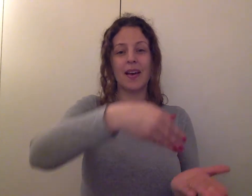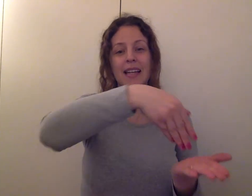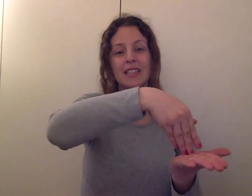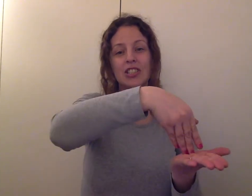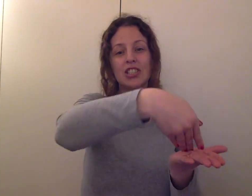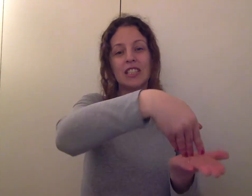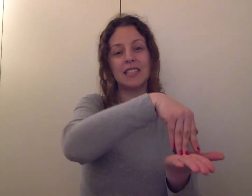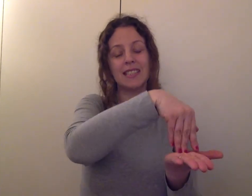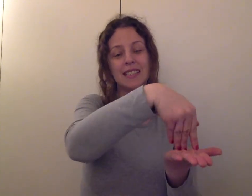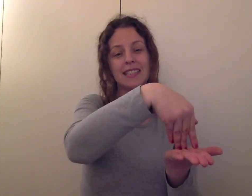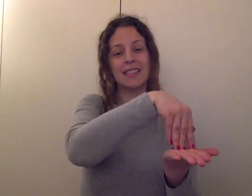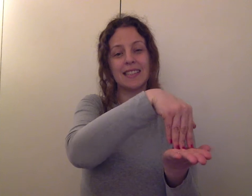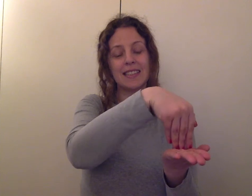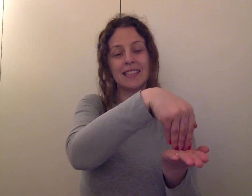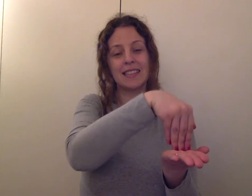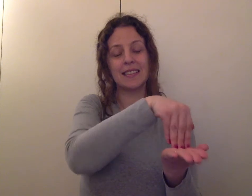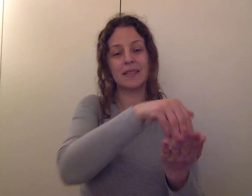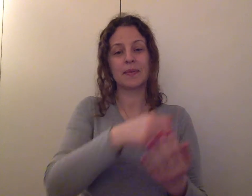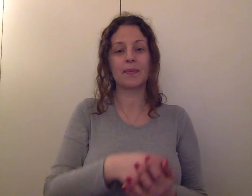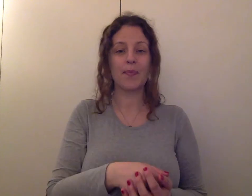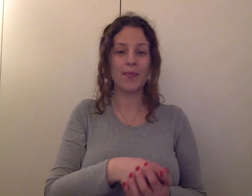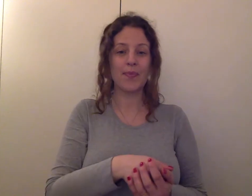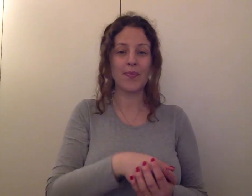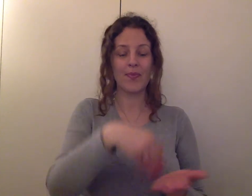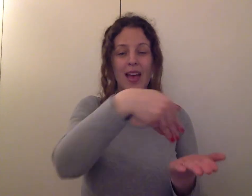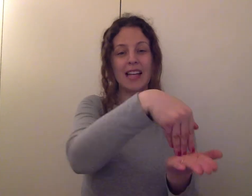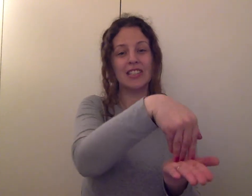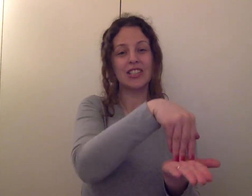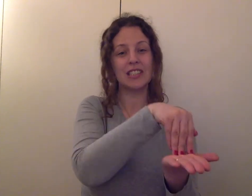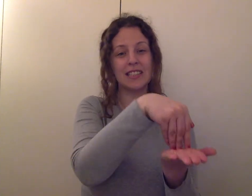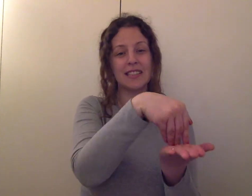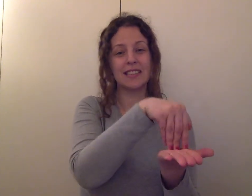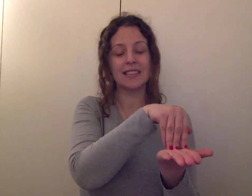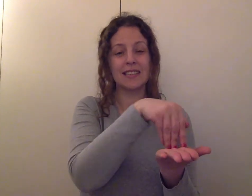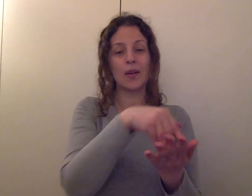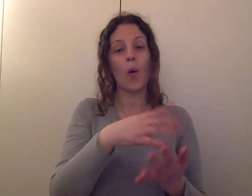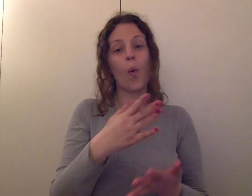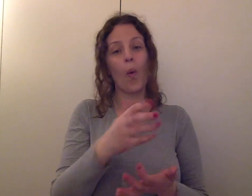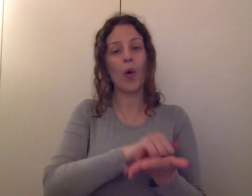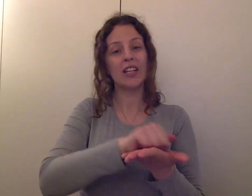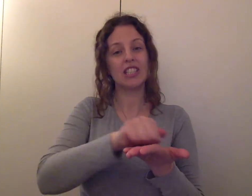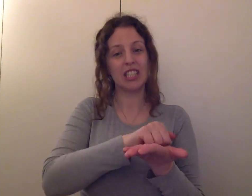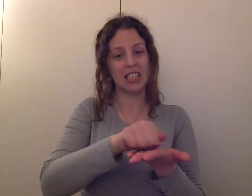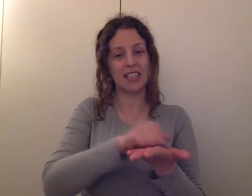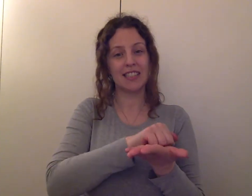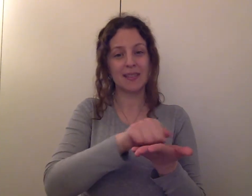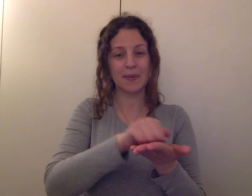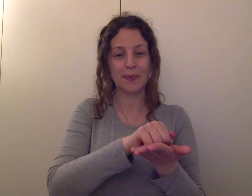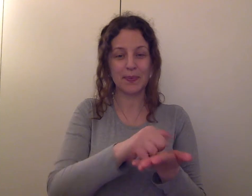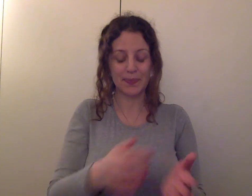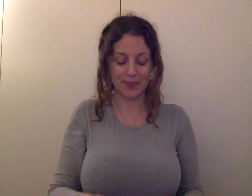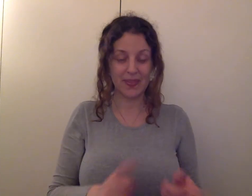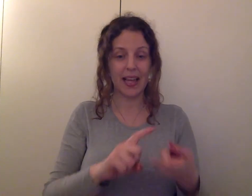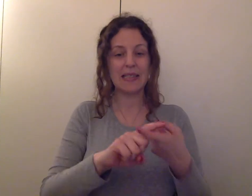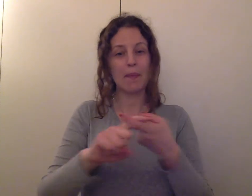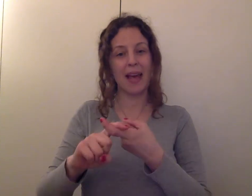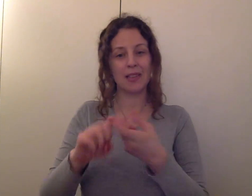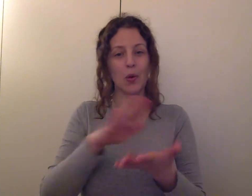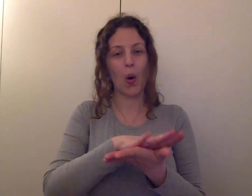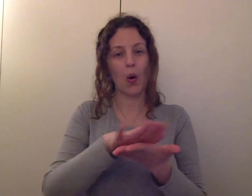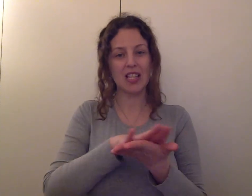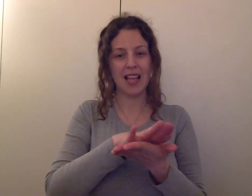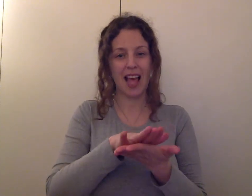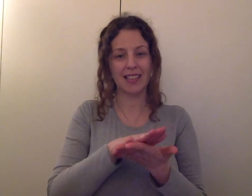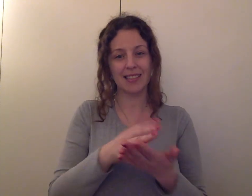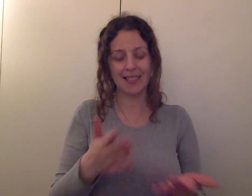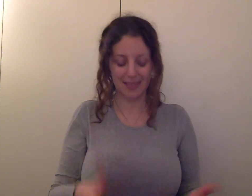CHEESE